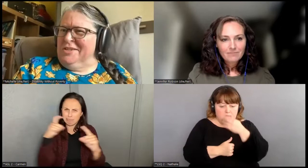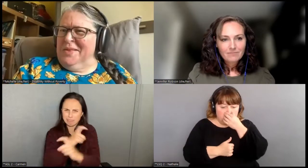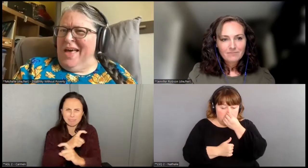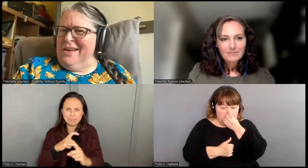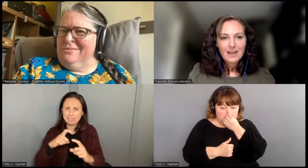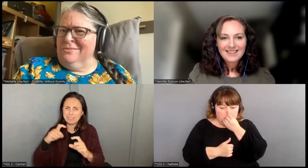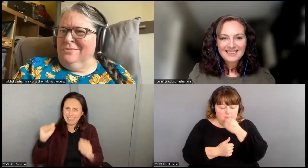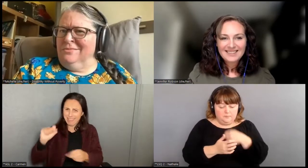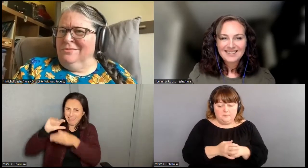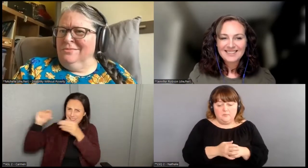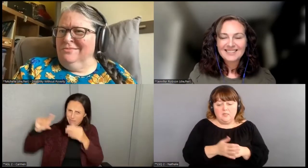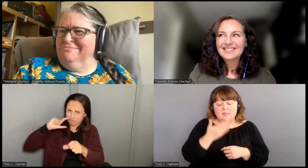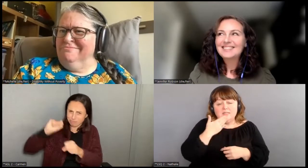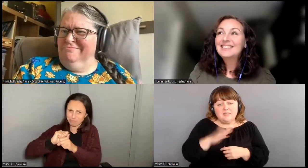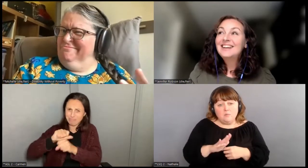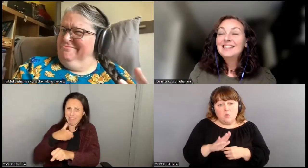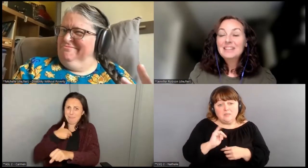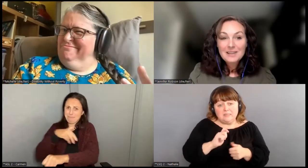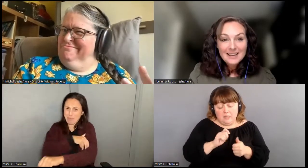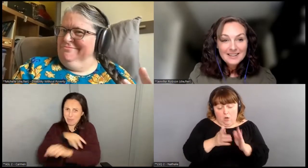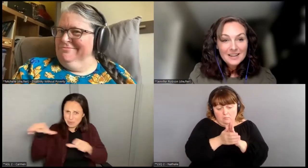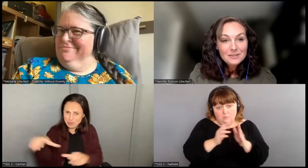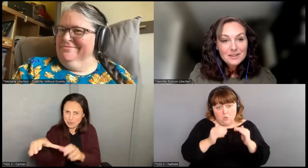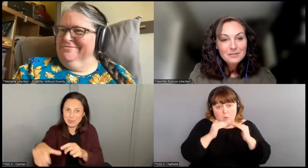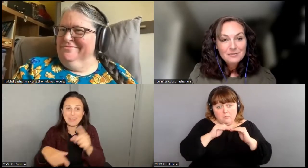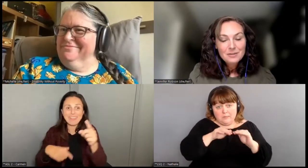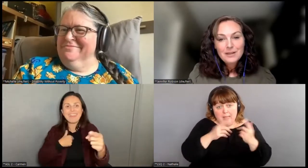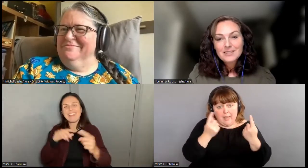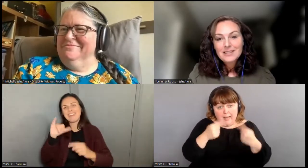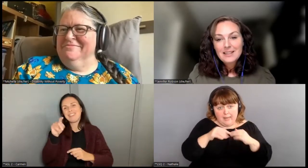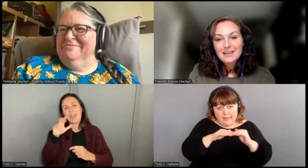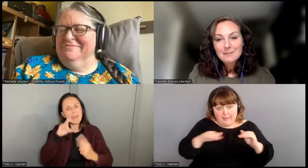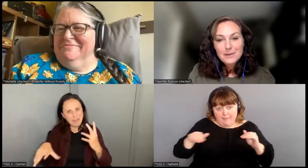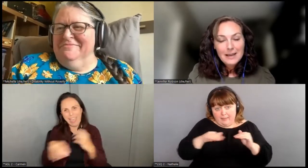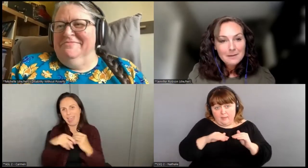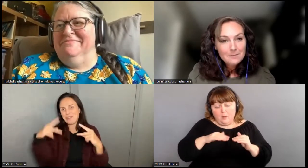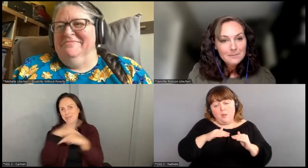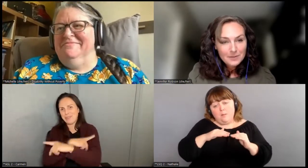DOING THAT. LET ME ADD ANOTHER LEVEL OF COMPLEXITY. THE